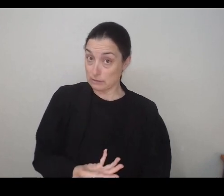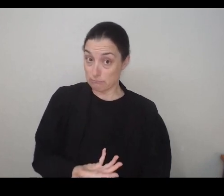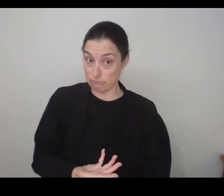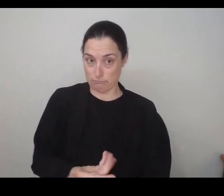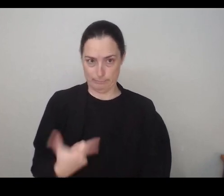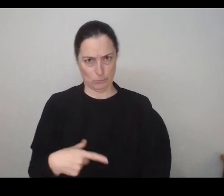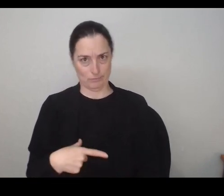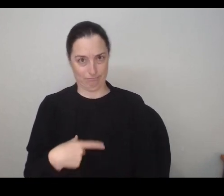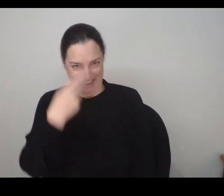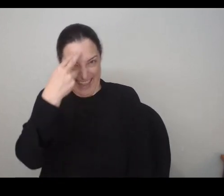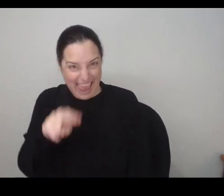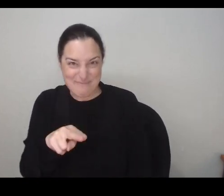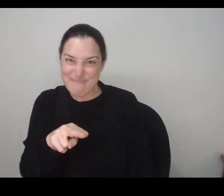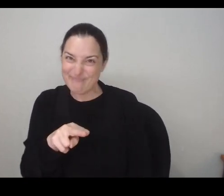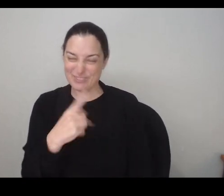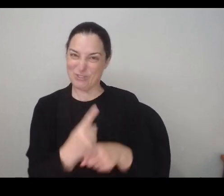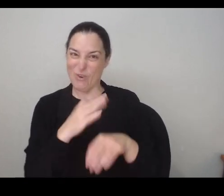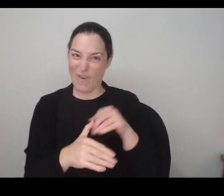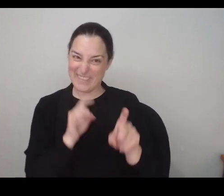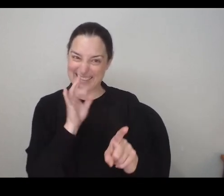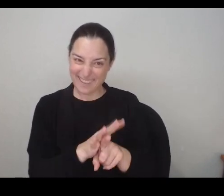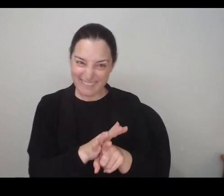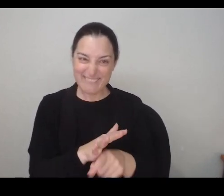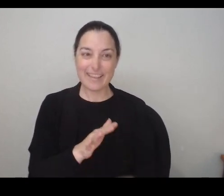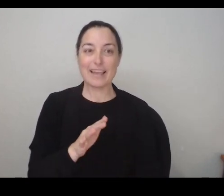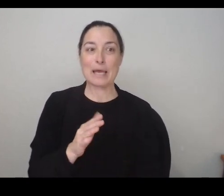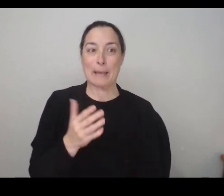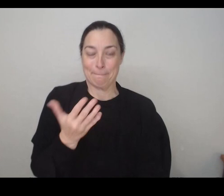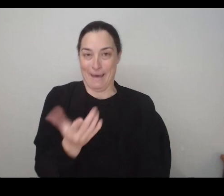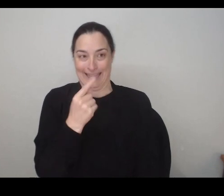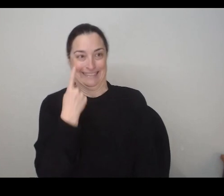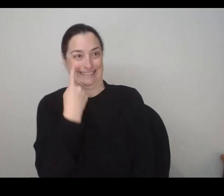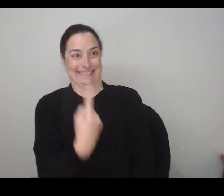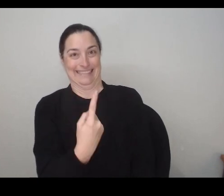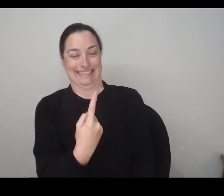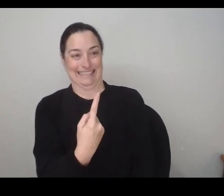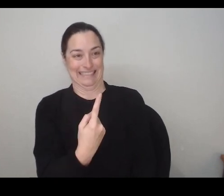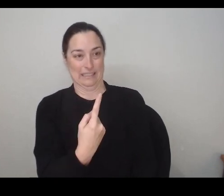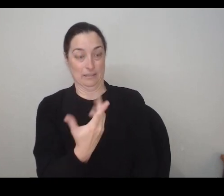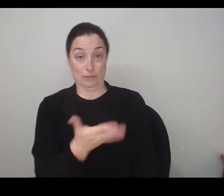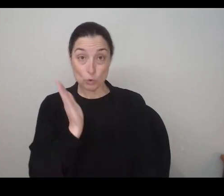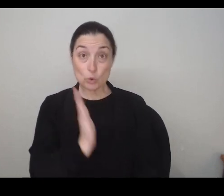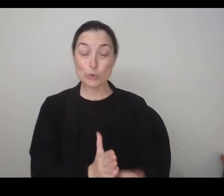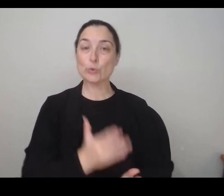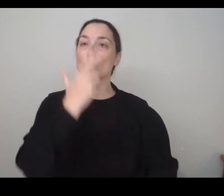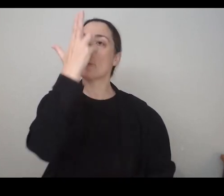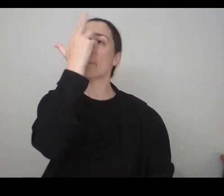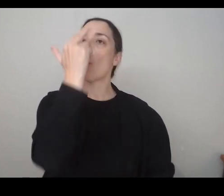referencing to Courbet, but as you see, it's not really a portrait. I mean it's much more